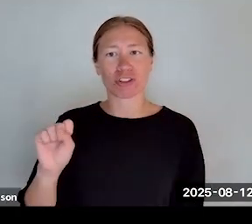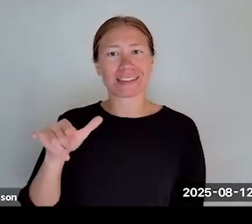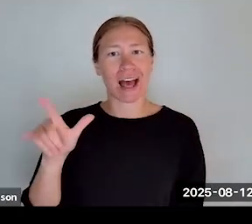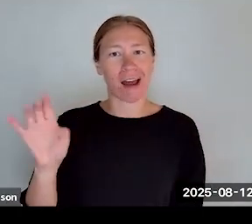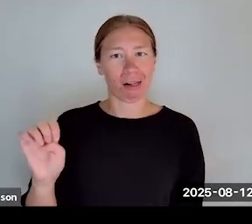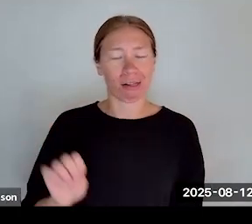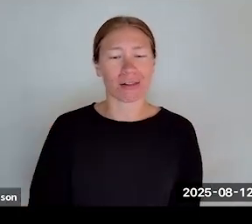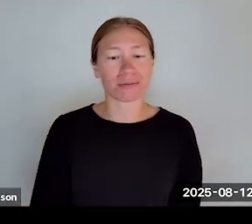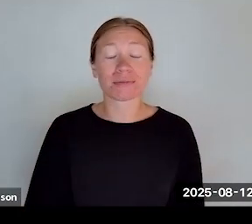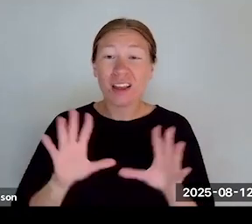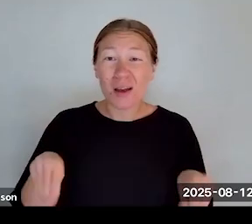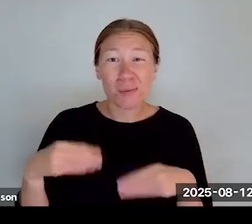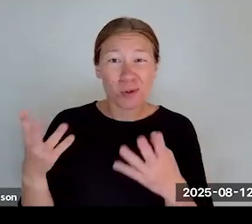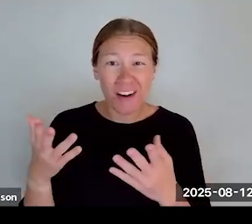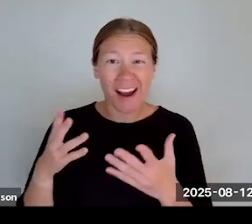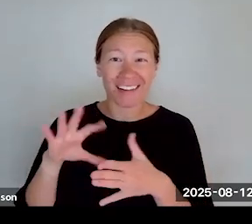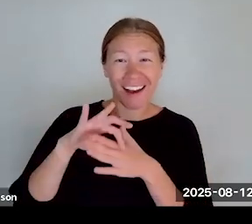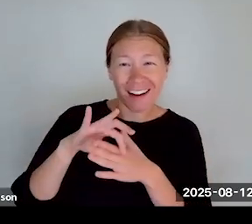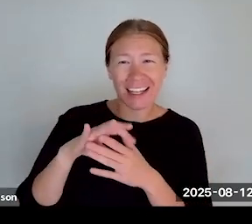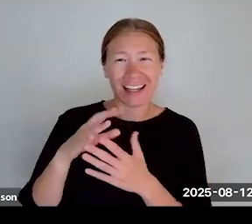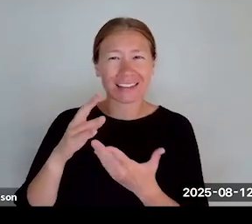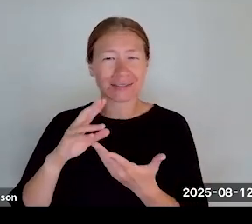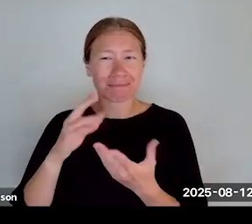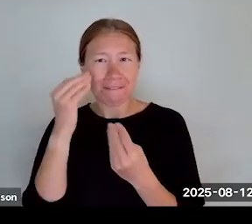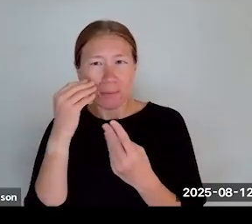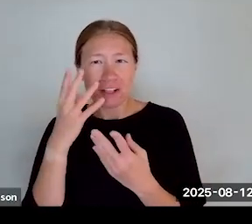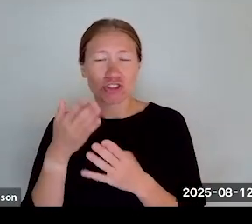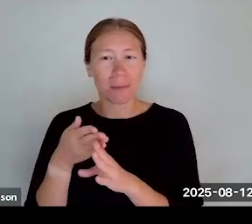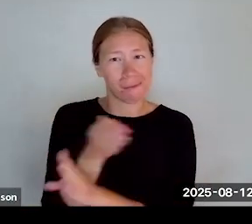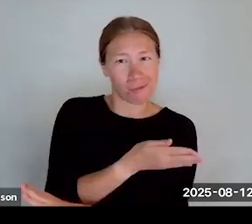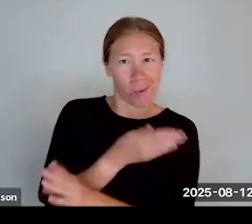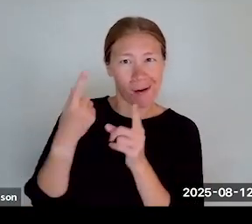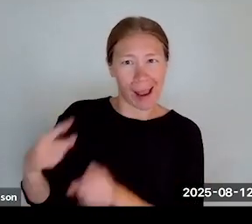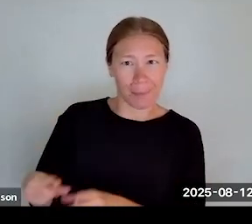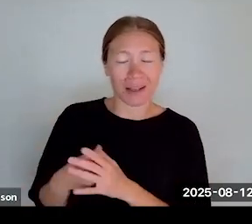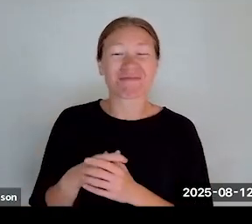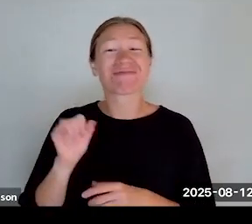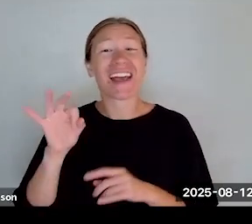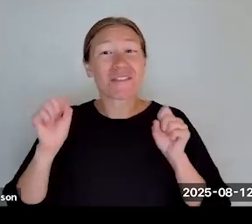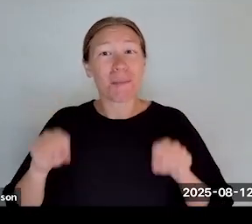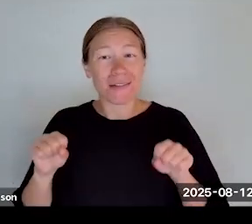Provide context and advanced notice. Whenever possible, provide some context for conversations